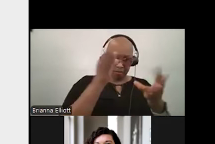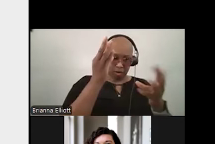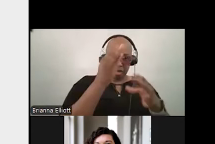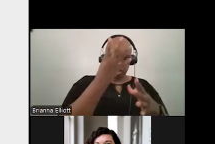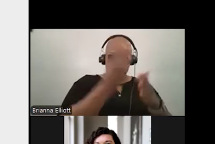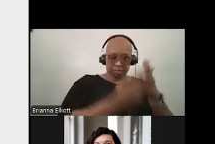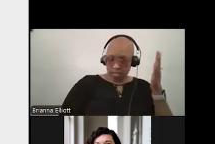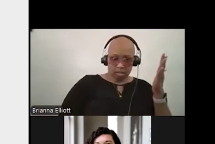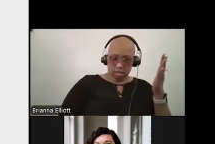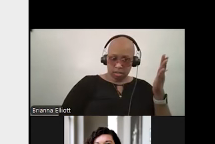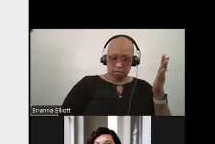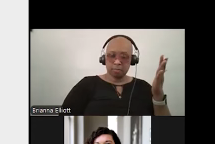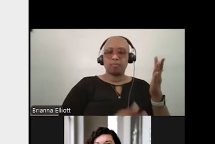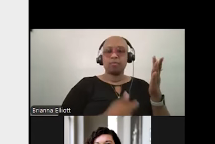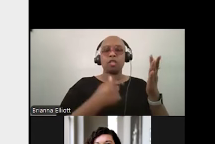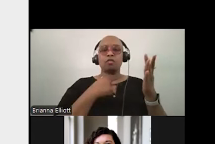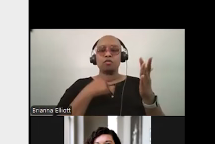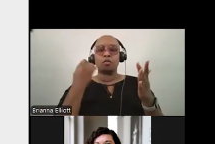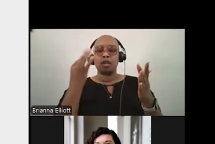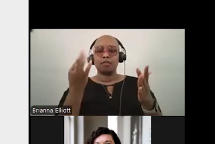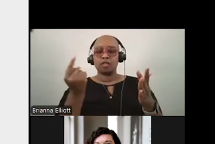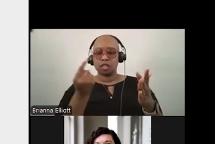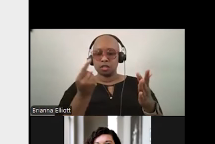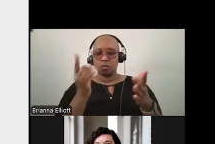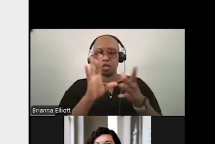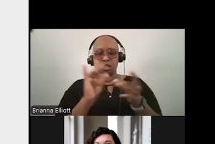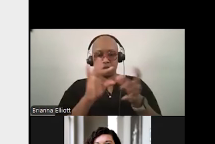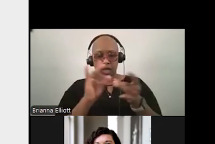see in the picture it was beautiful in the text and then assuming you could see the picture, the